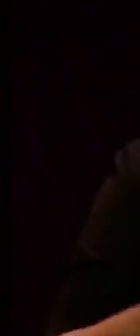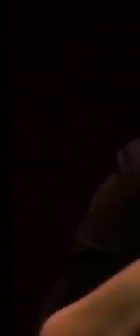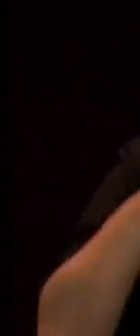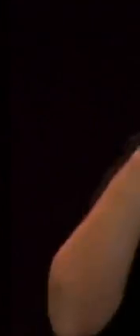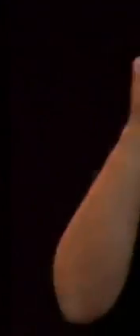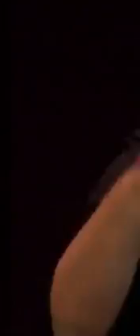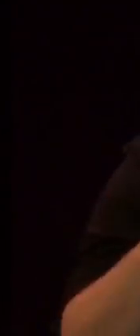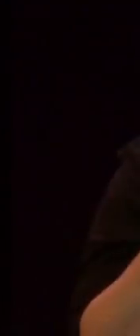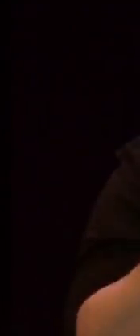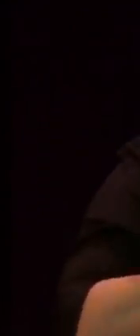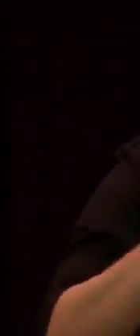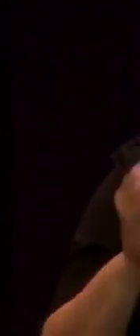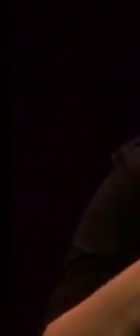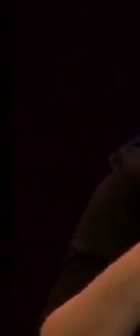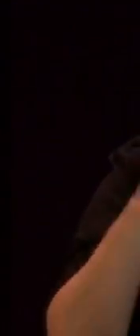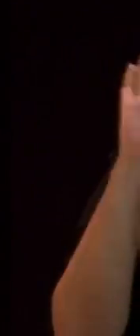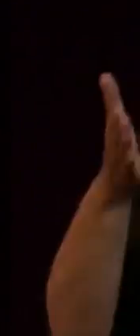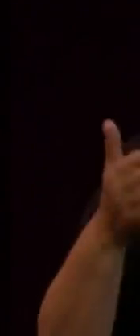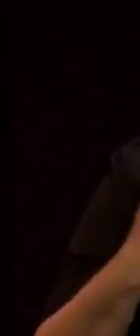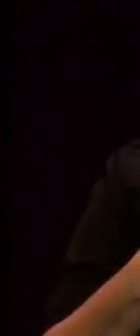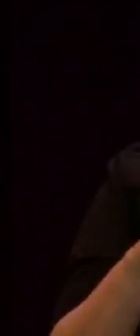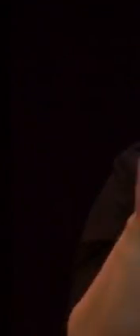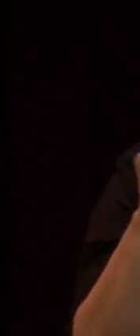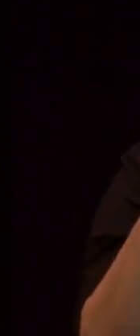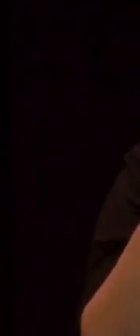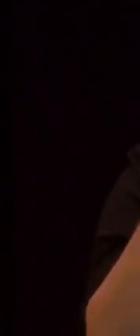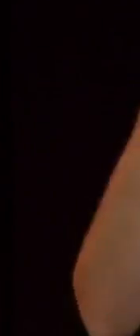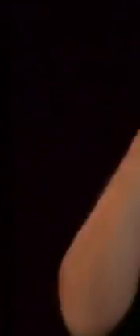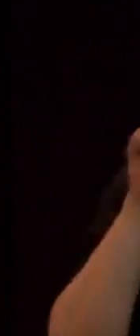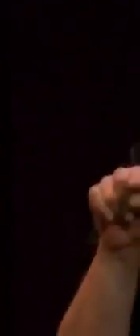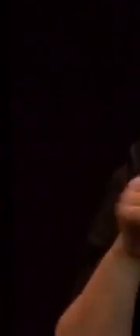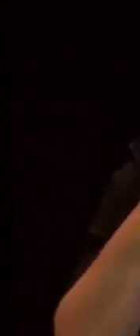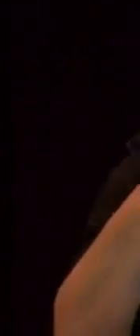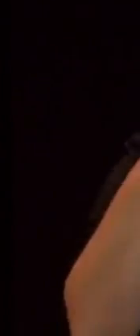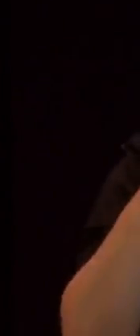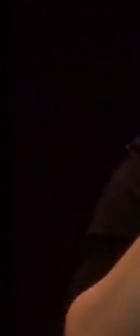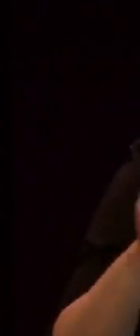AND I AM A DELEGATE FOR HER. I KNOW HER WELL.